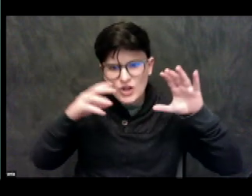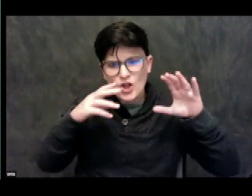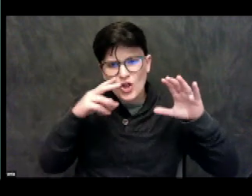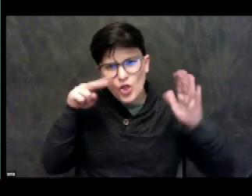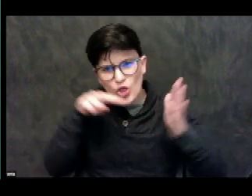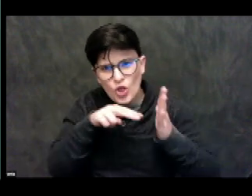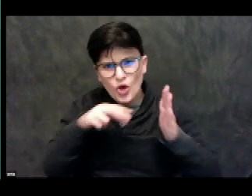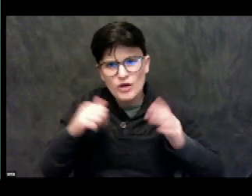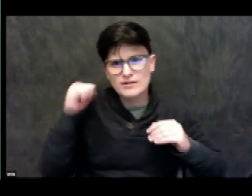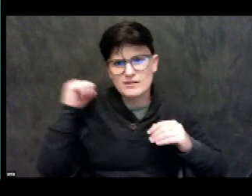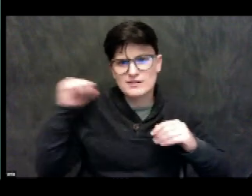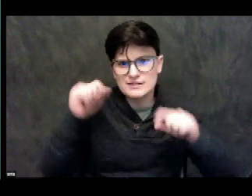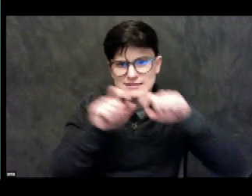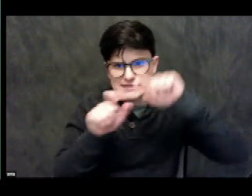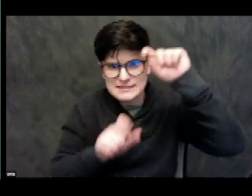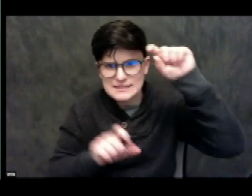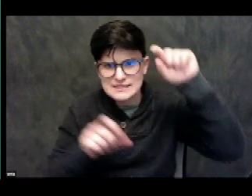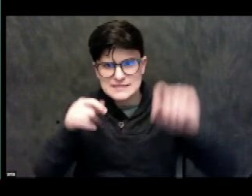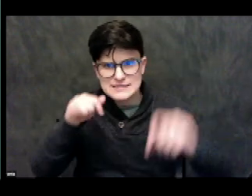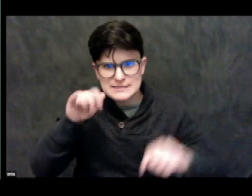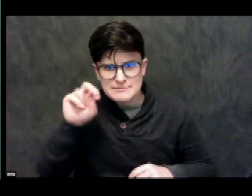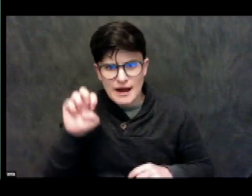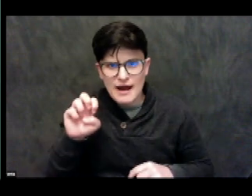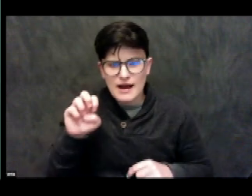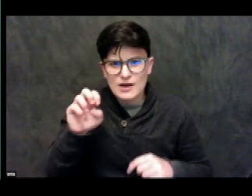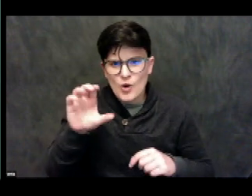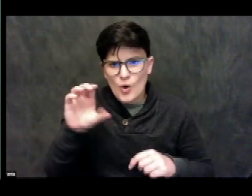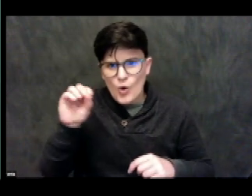cord to make sure there's nothing going on